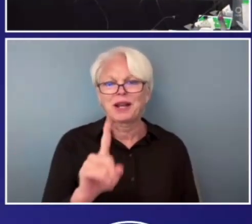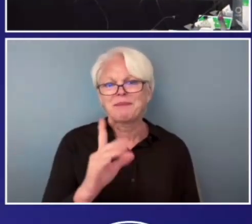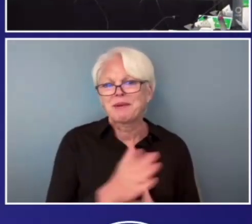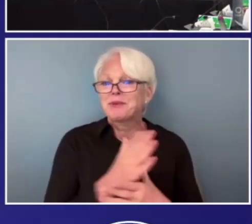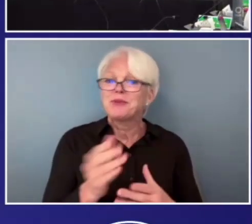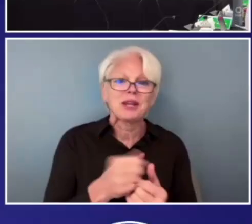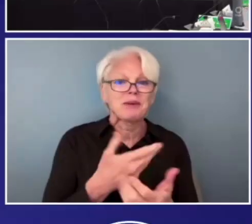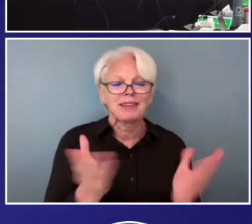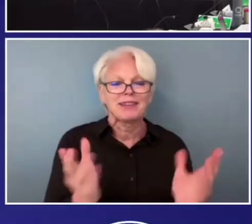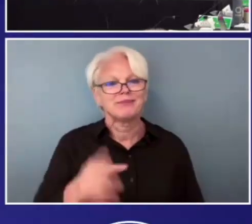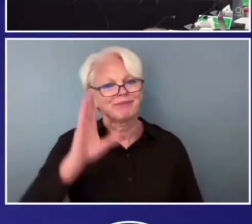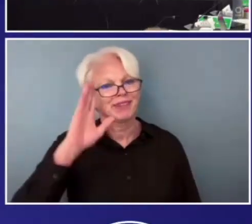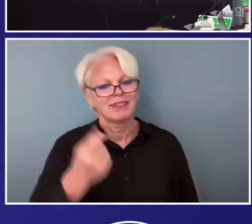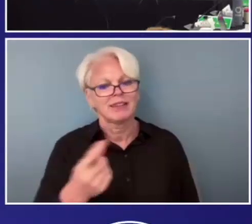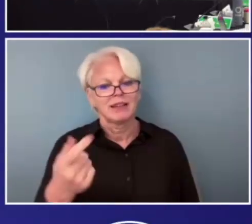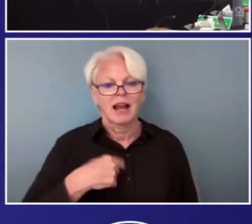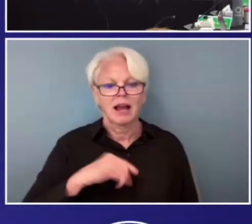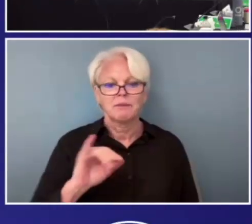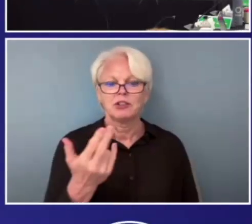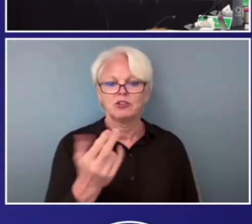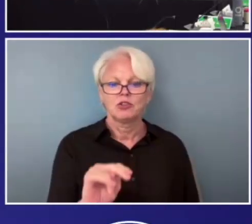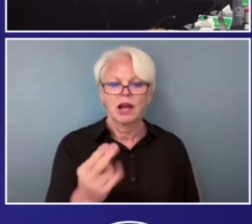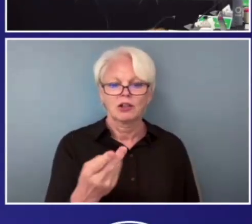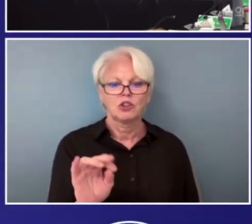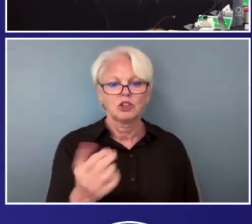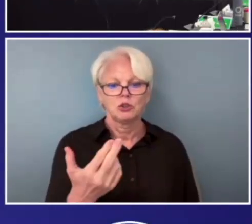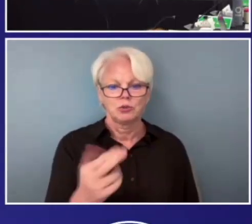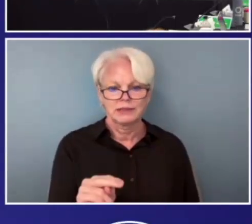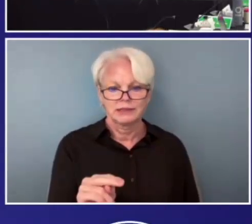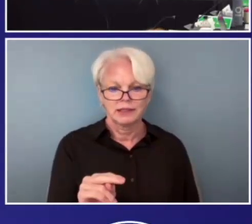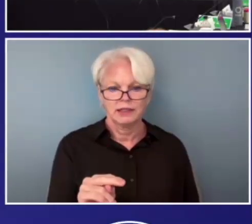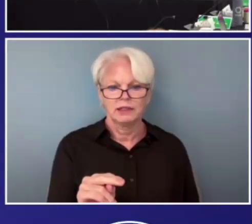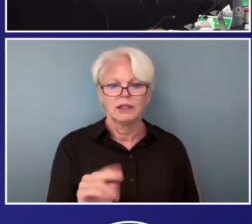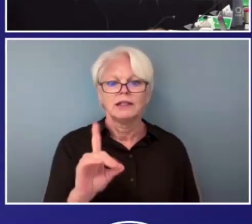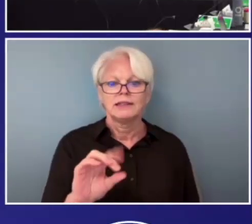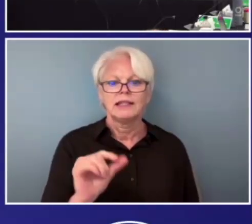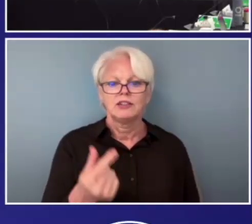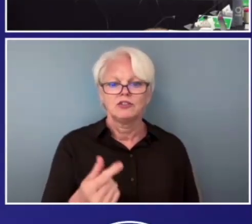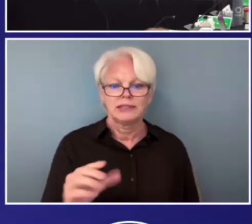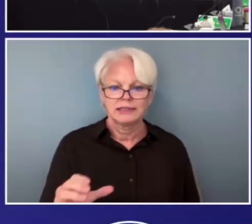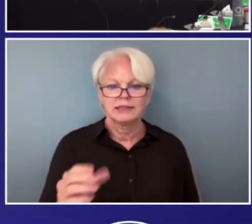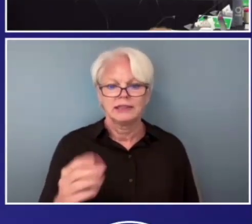Hey everyone. I'm John Houston, Deputy GC for postsecondary Ed. So, so I guess the, the way to think about